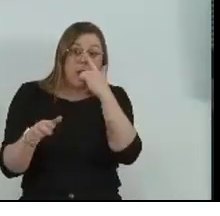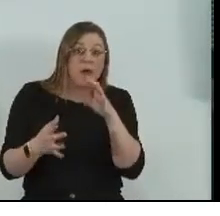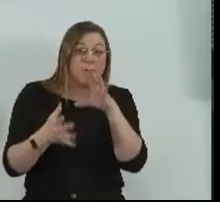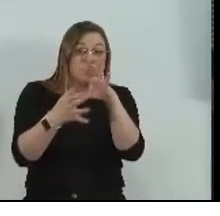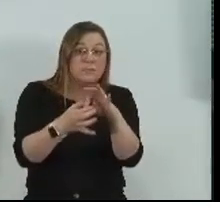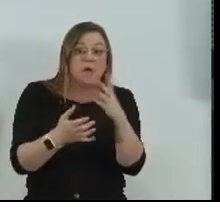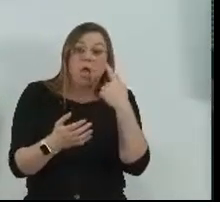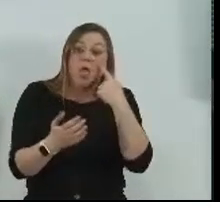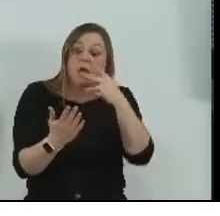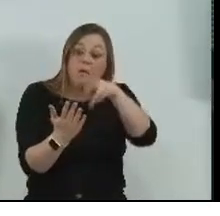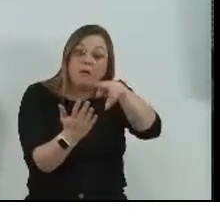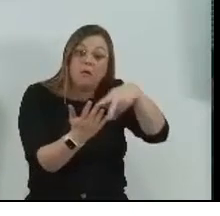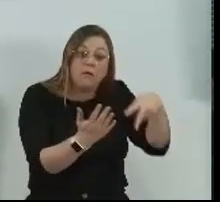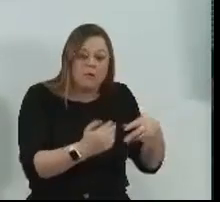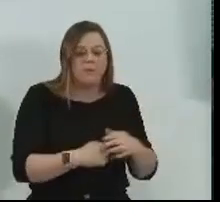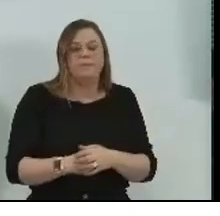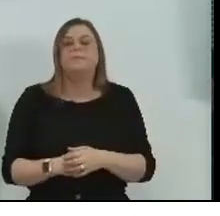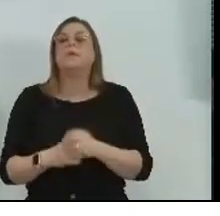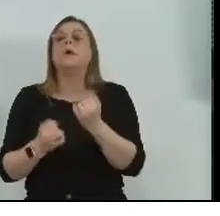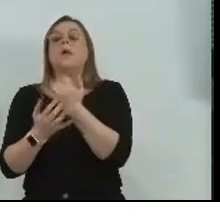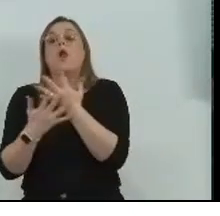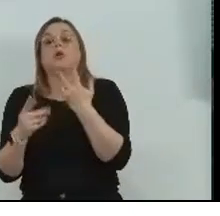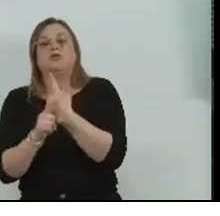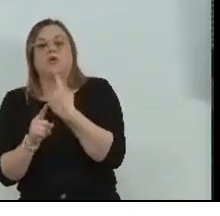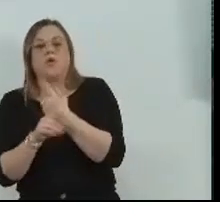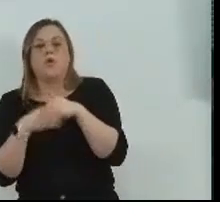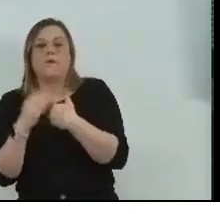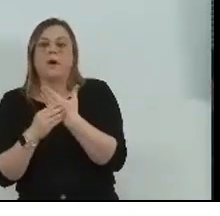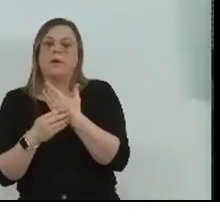Well, there's been a lot of, a lot of talk about the diversity and advertising